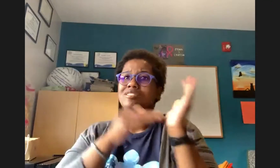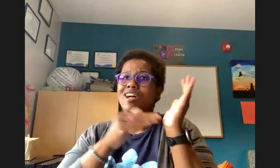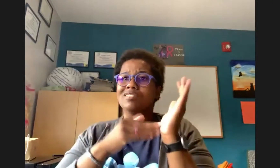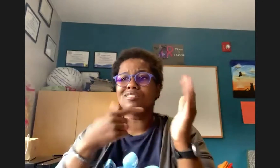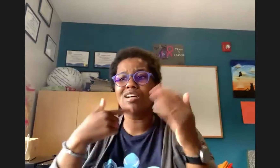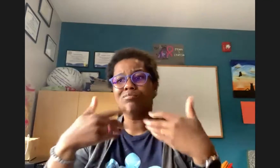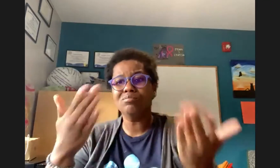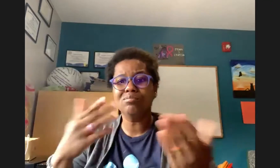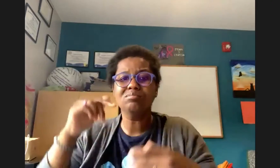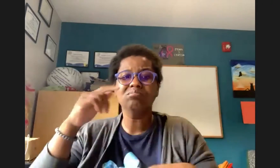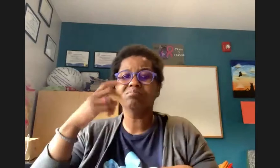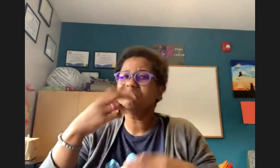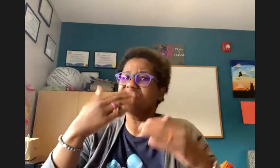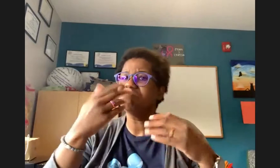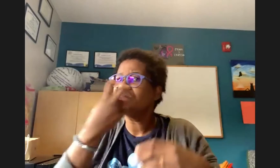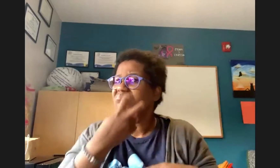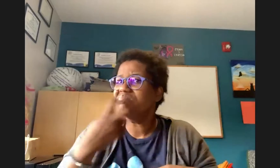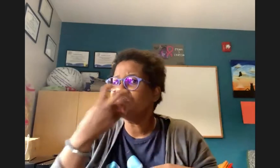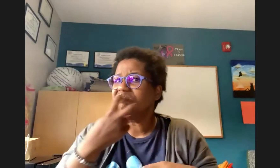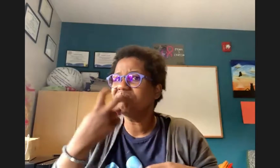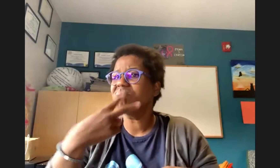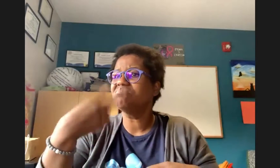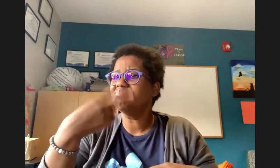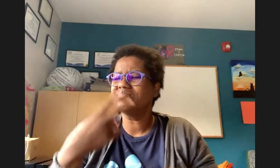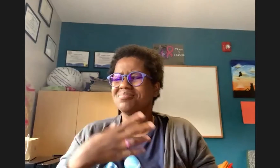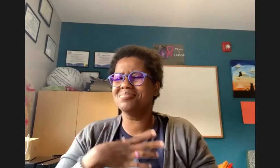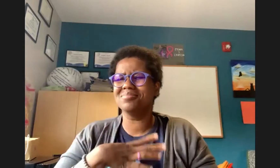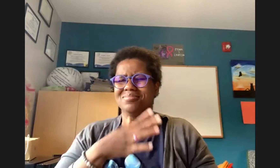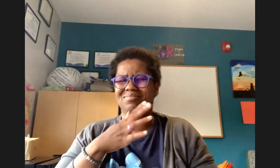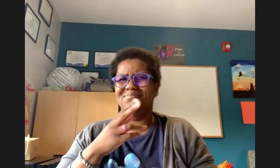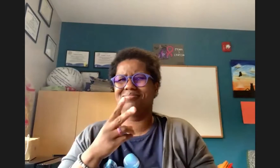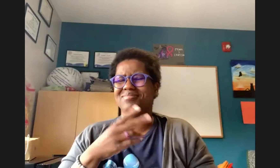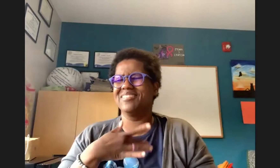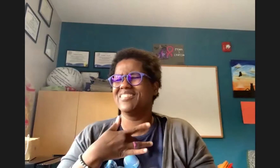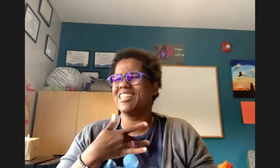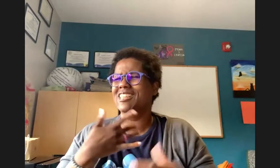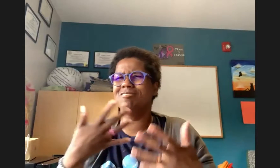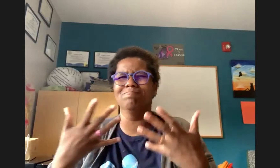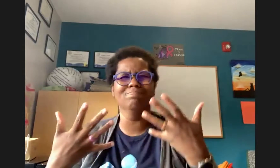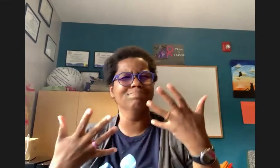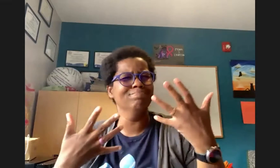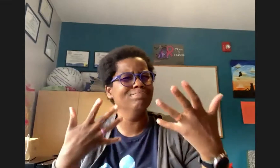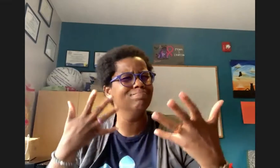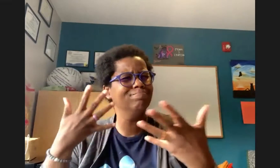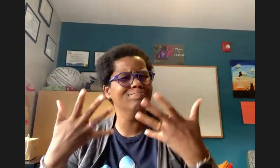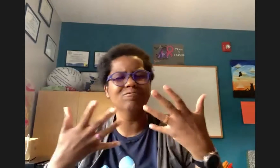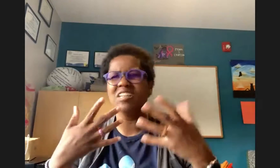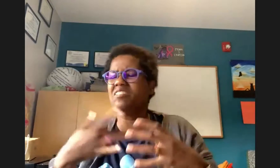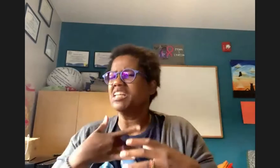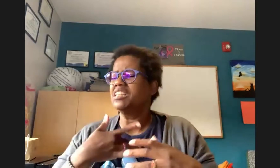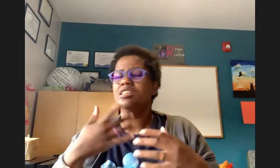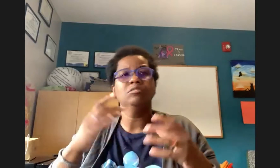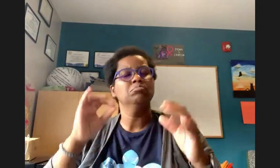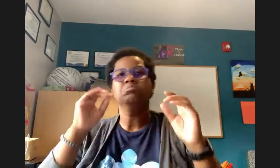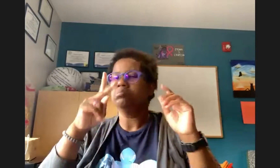so my mom asked the doctor what she should do about me, and the doctor recommended speech therapy and lip reading.